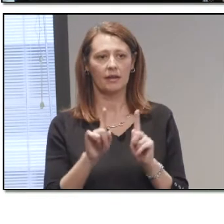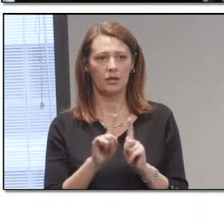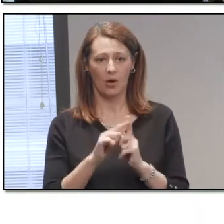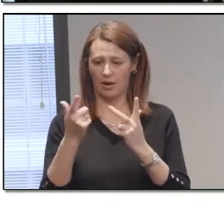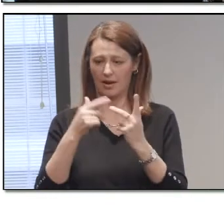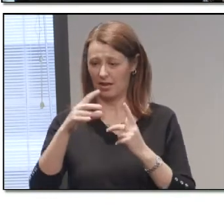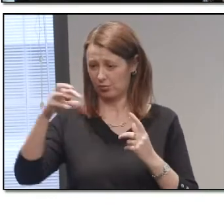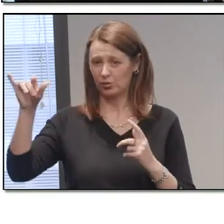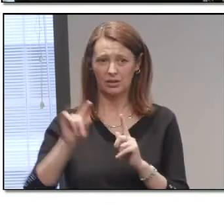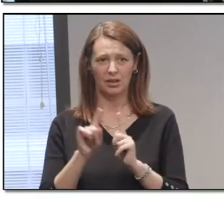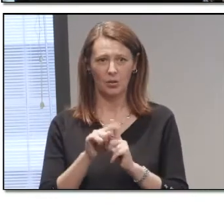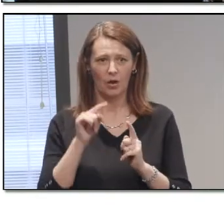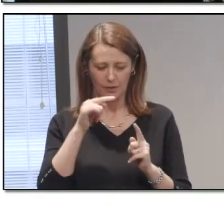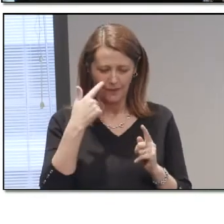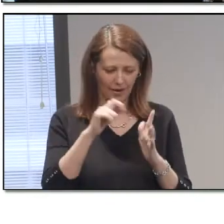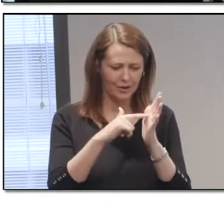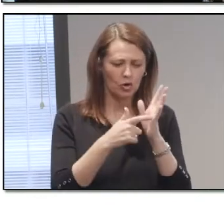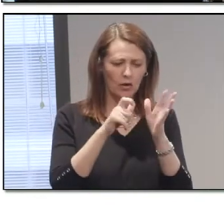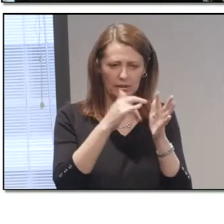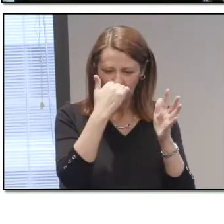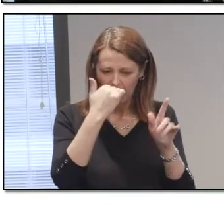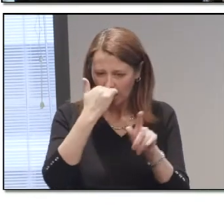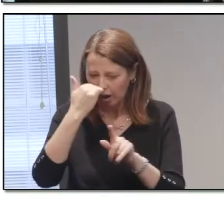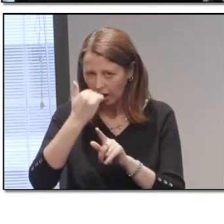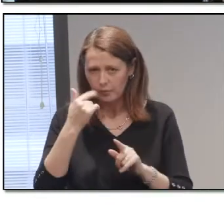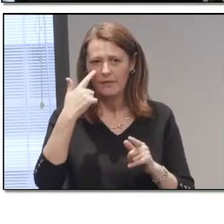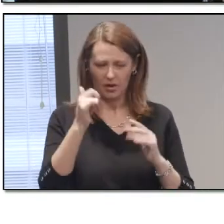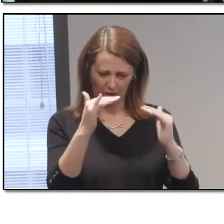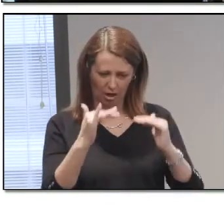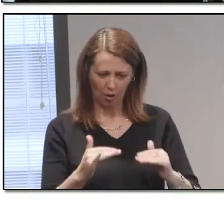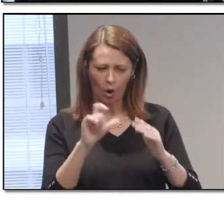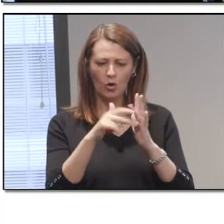which are produced in trace quantities and are found in low concentrations in the environment,